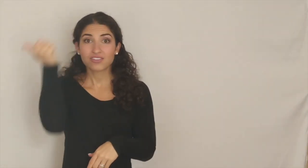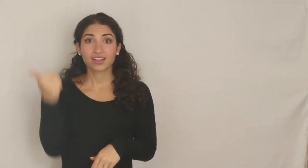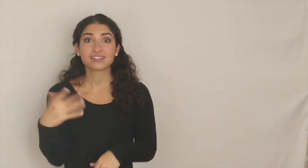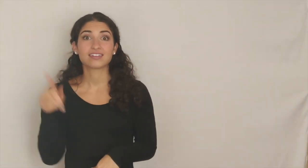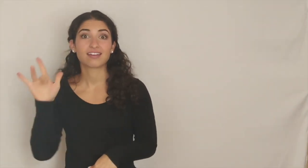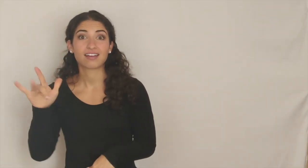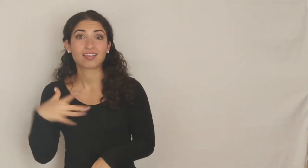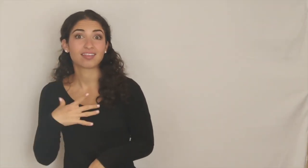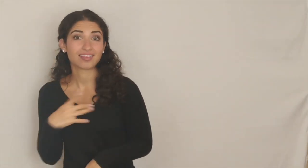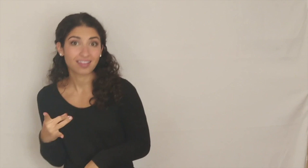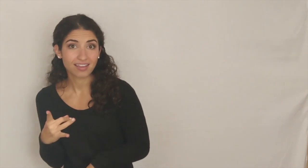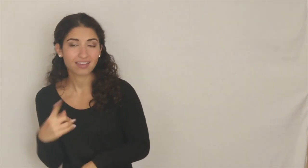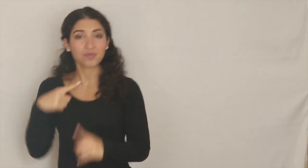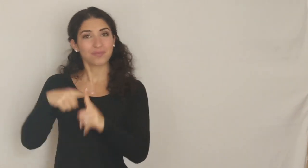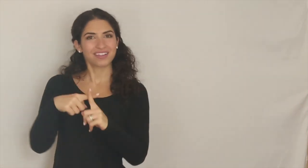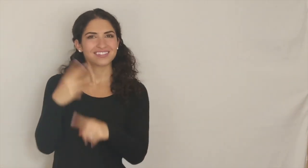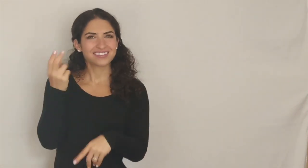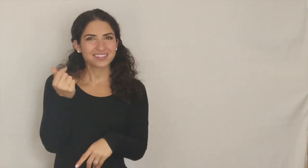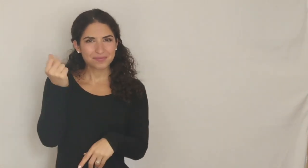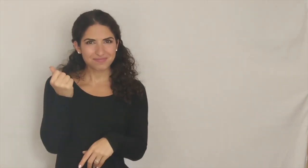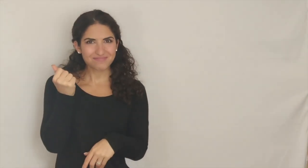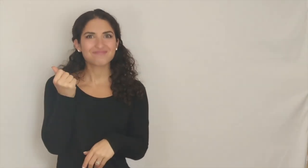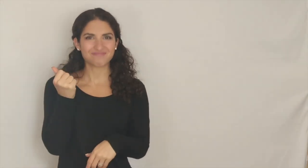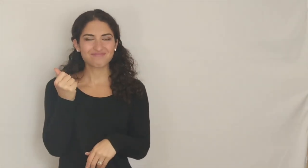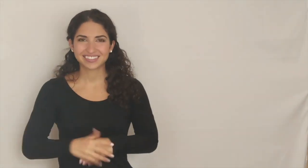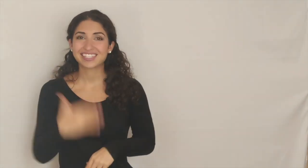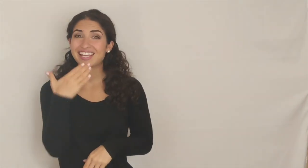don't forget to click "Like", plus *Subscribe!*